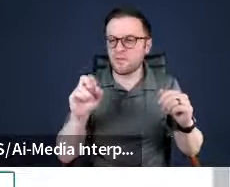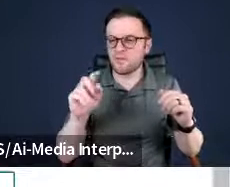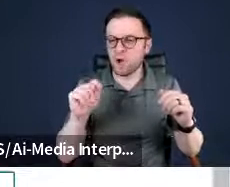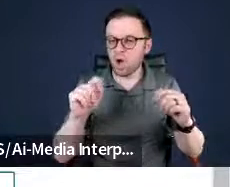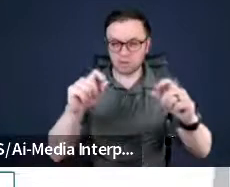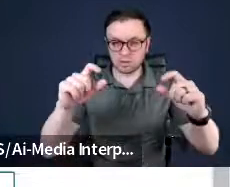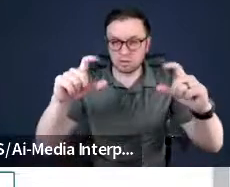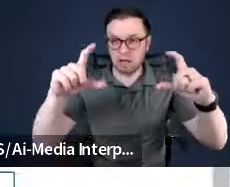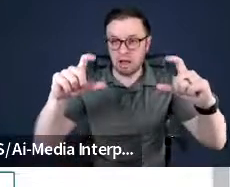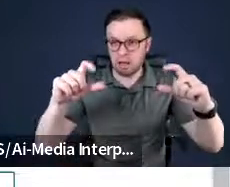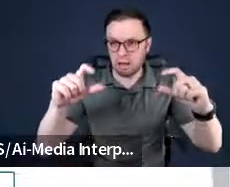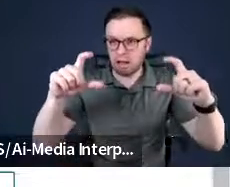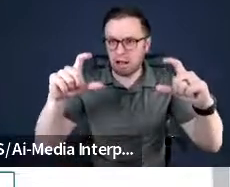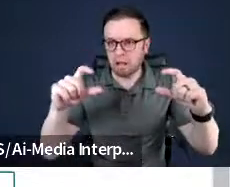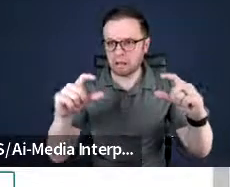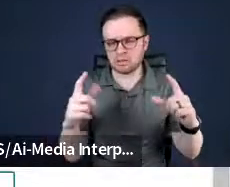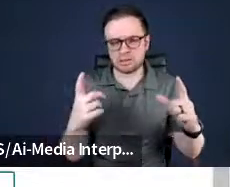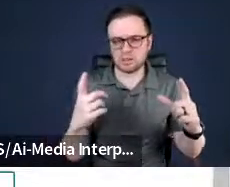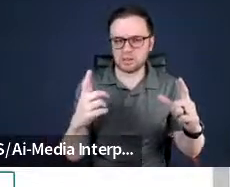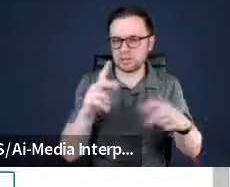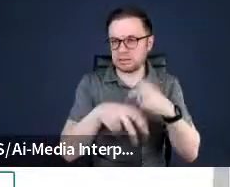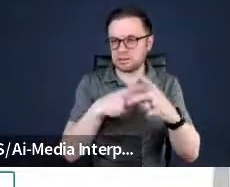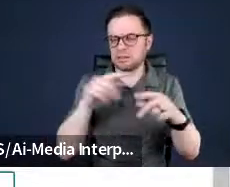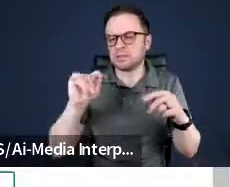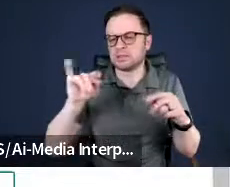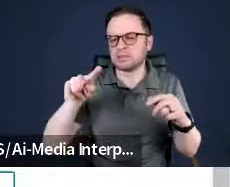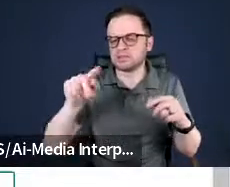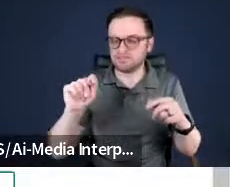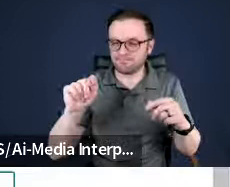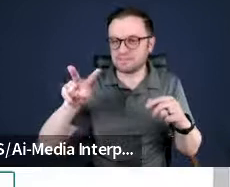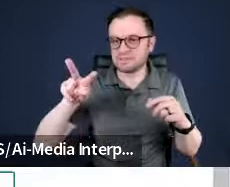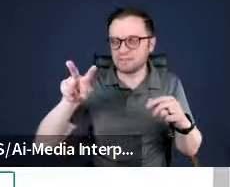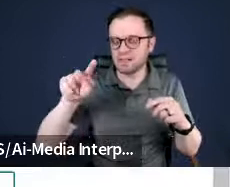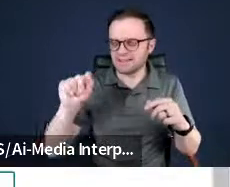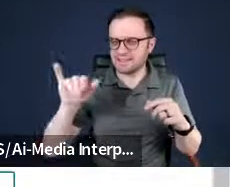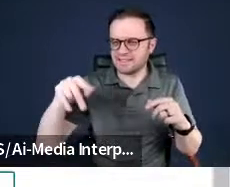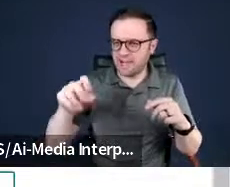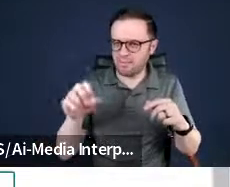But to someone who is blind, or even in many cases people who are low vision,